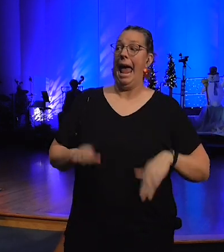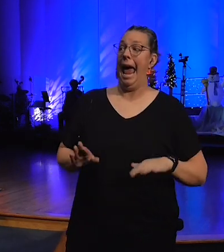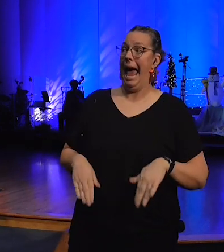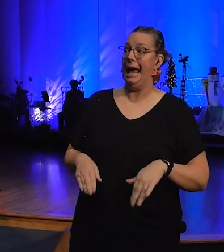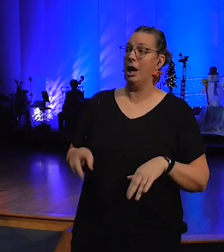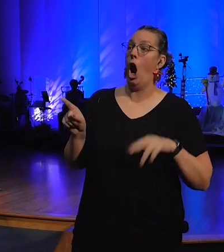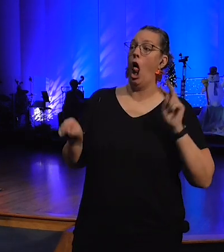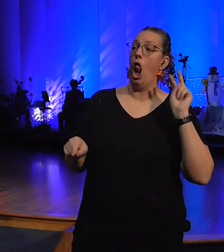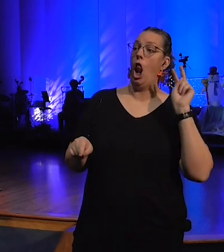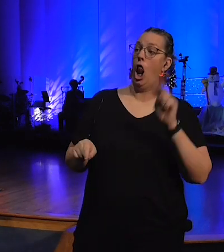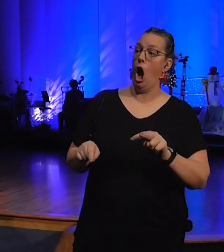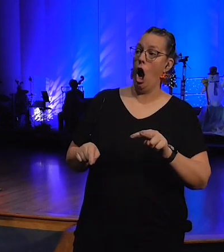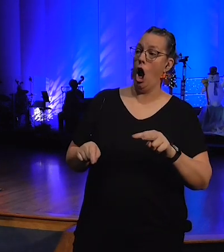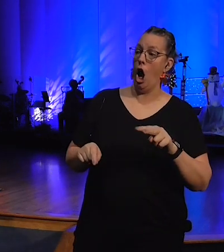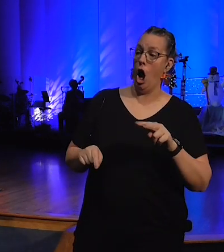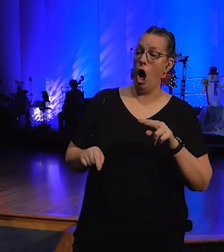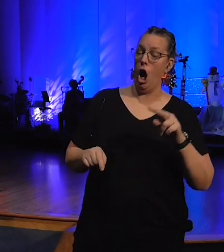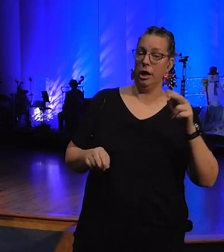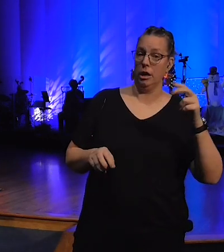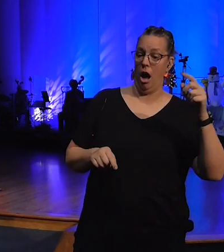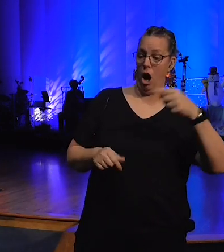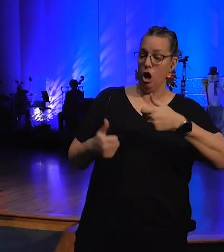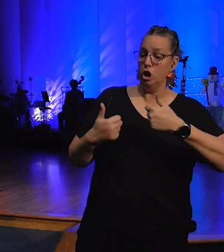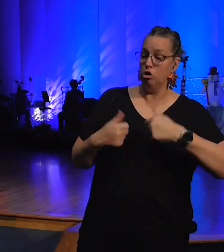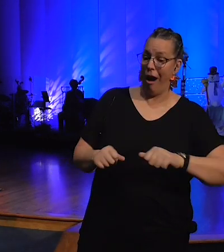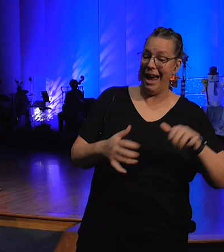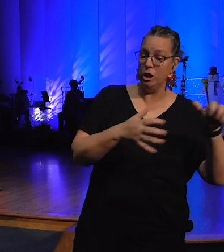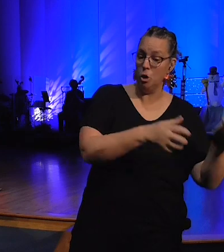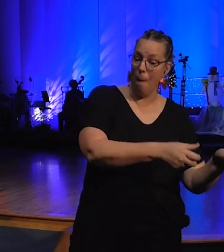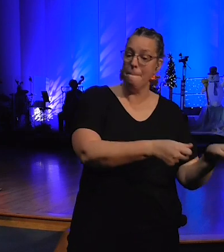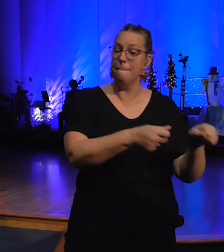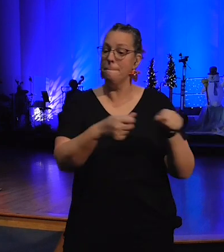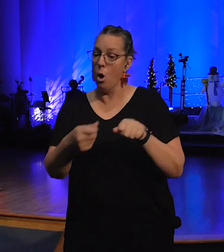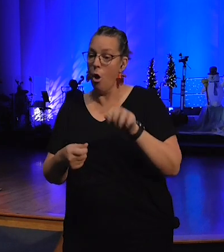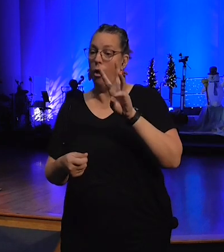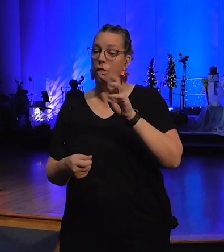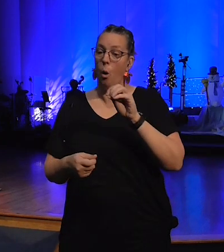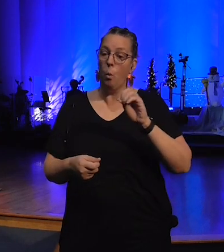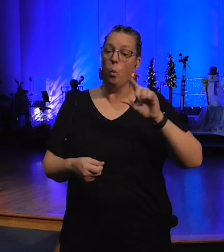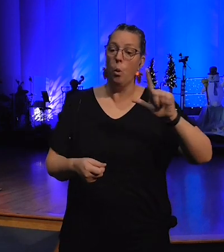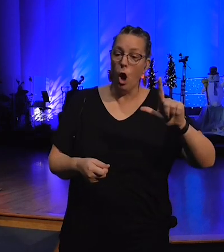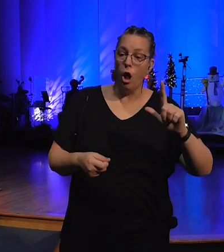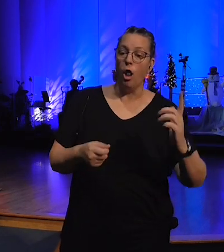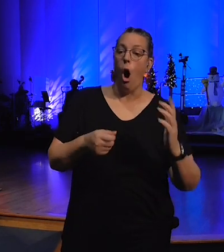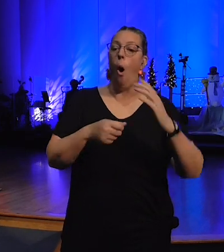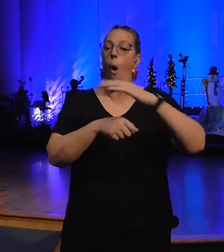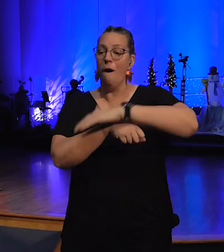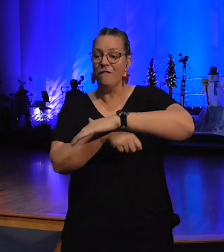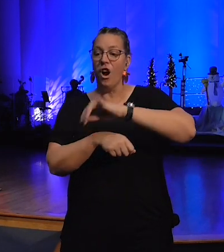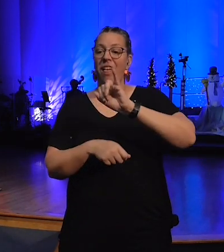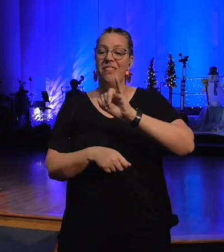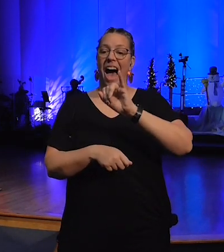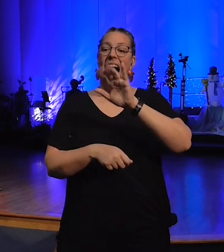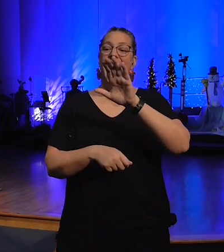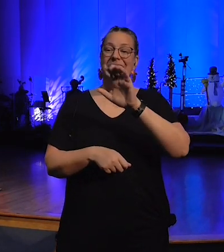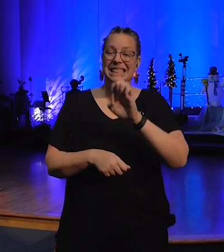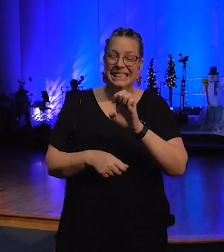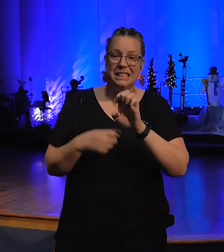will said to me that night hey Phil look at them Shepherds they're trying to pull the wool over our